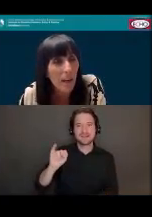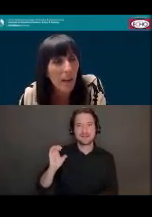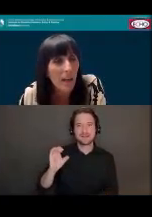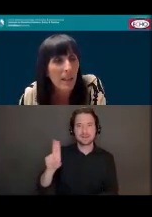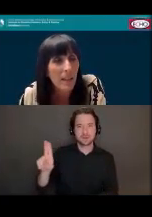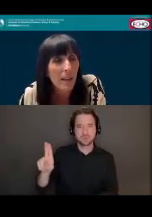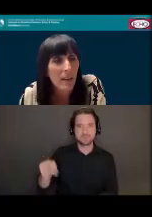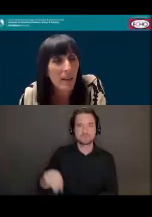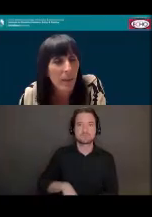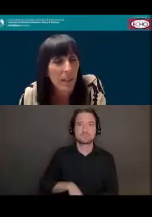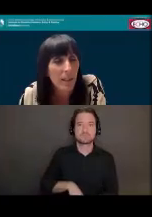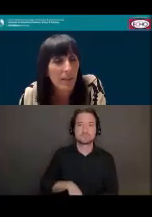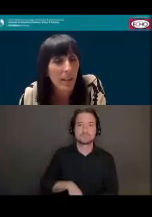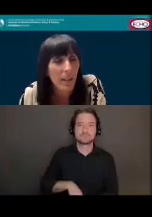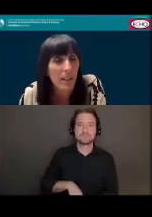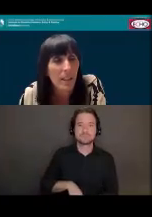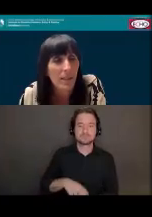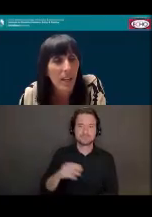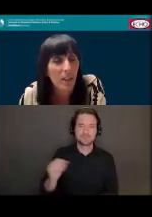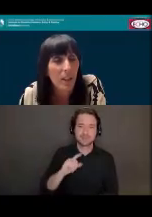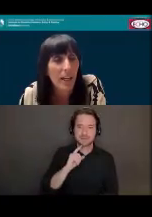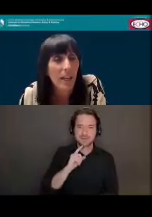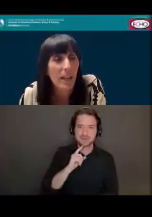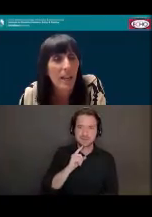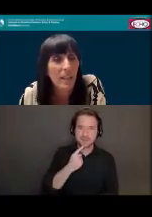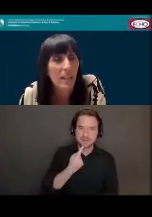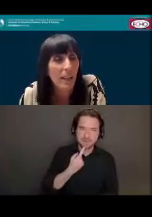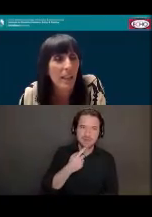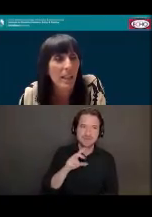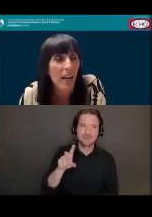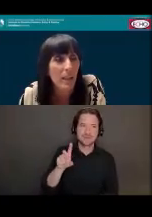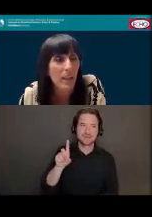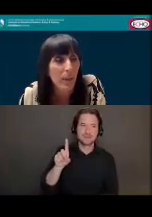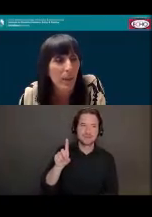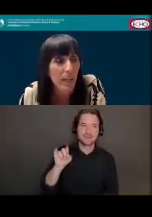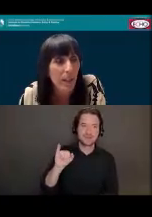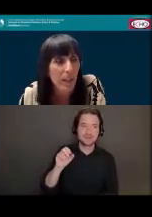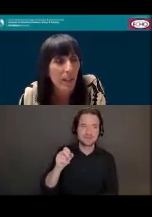and there was severe dysphagia and silent aspiration.